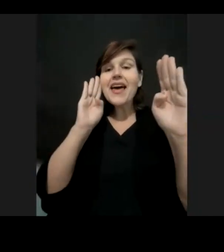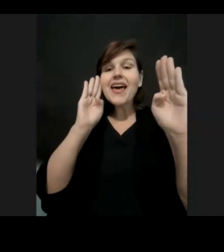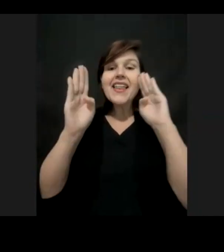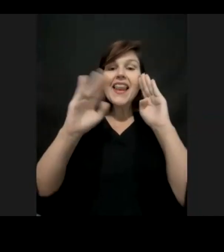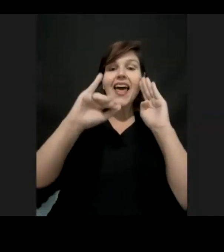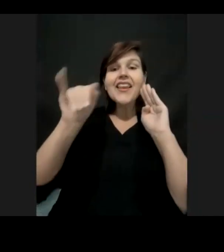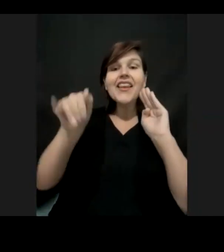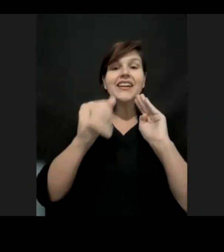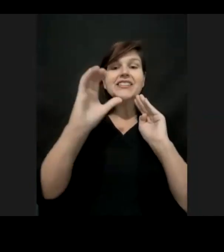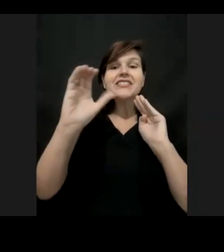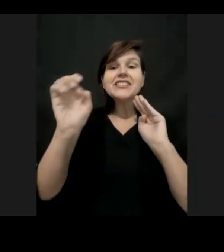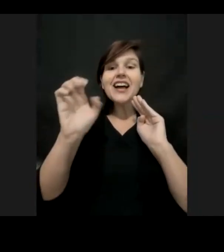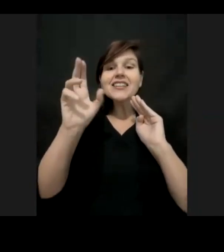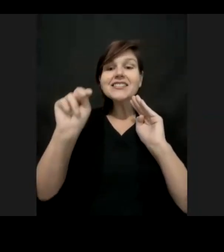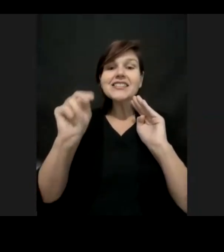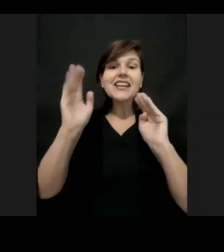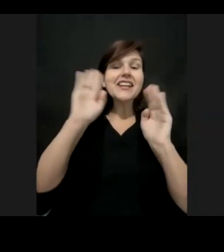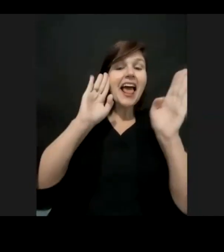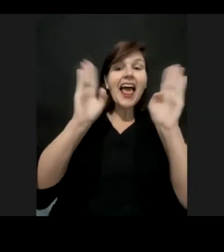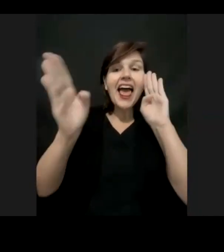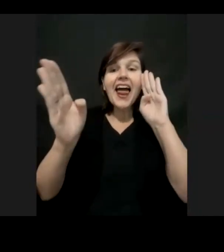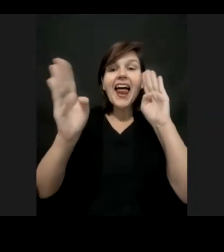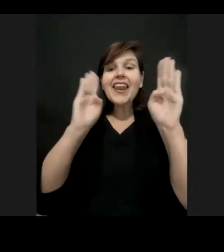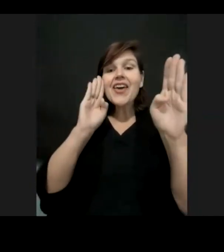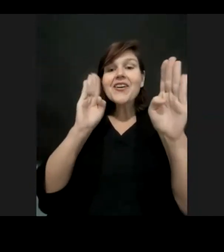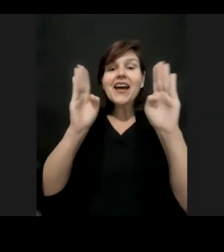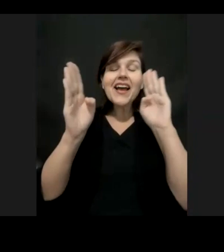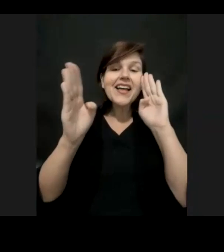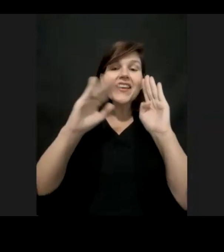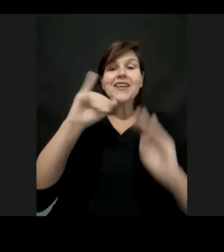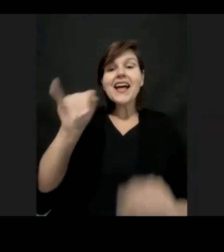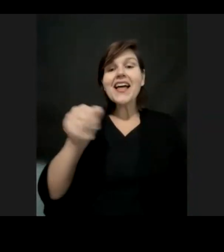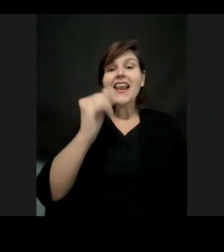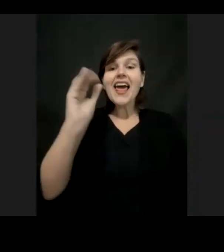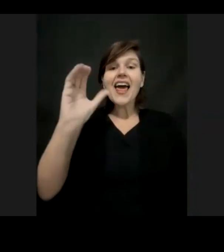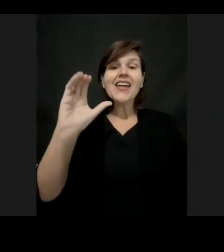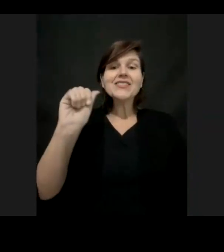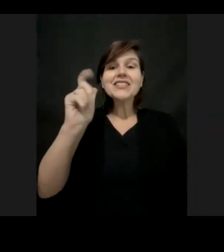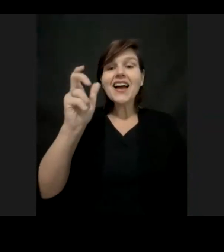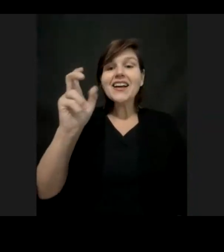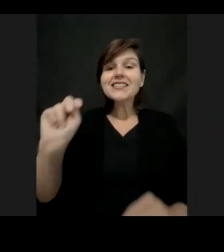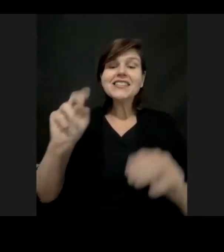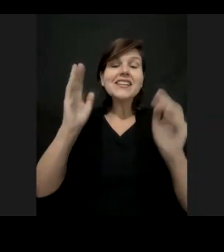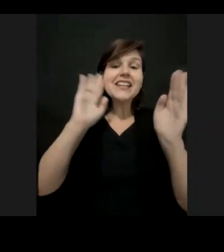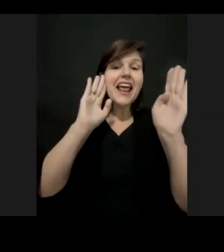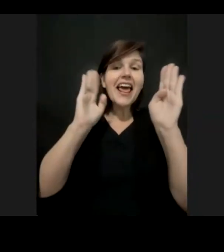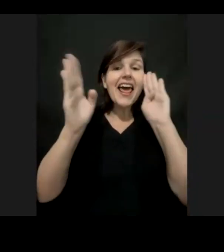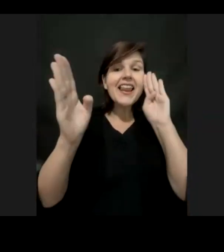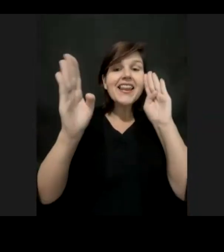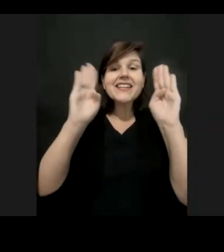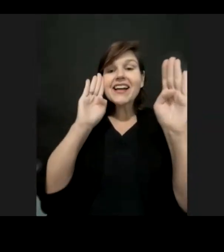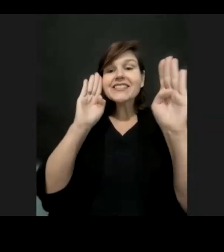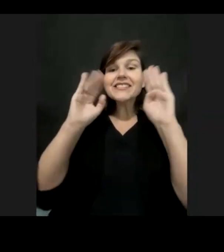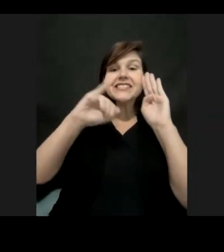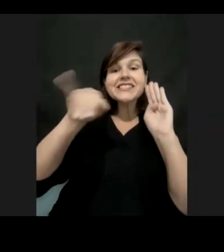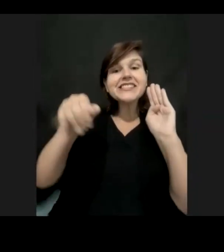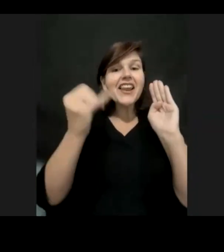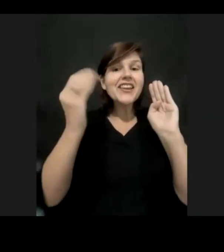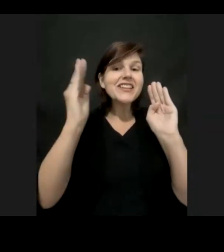Jackson, whoop! Hello, hello, hello, Jackson. Jackson, Jackson, hello, Jackson.